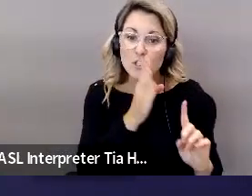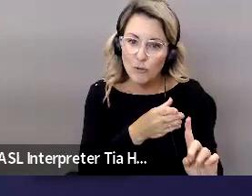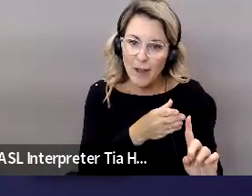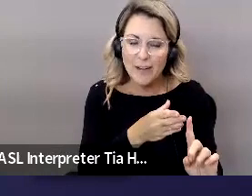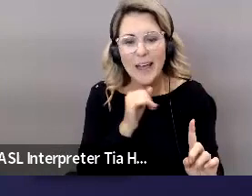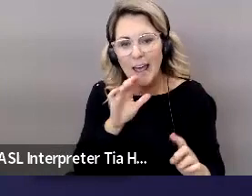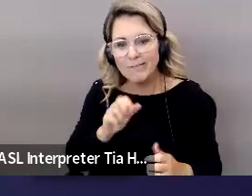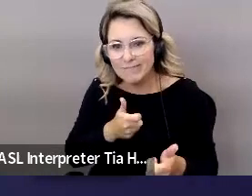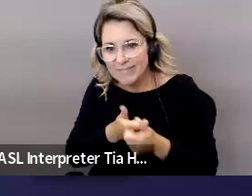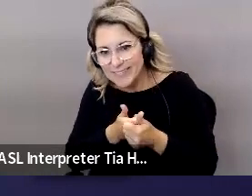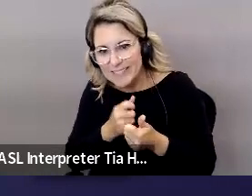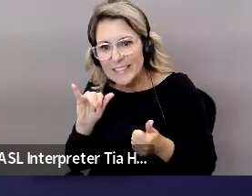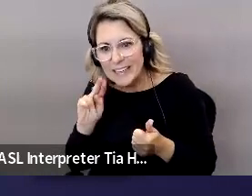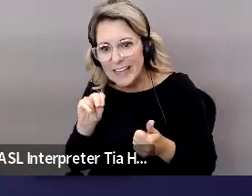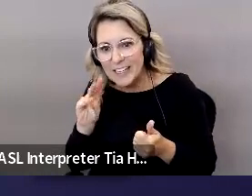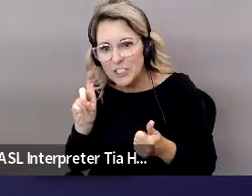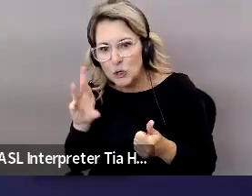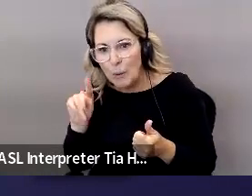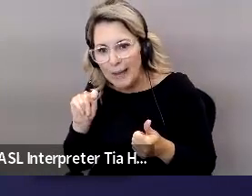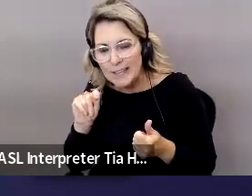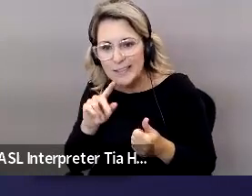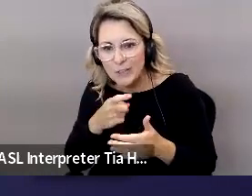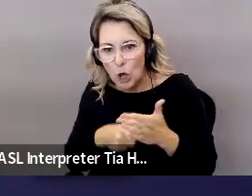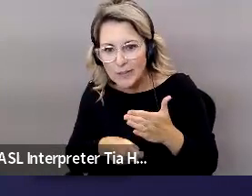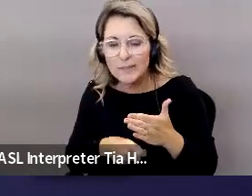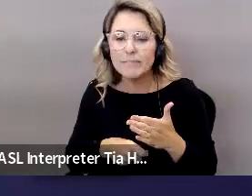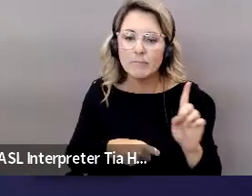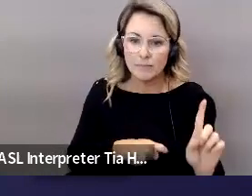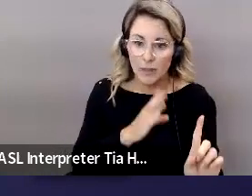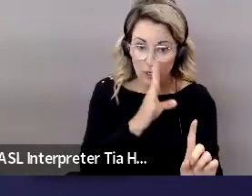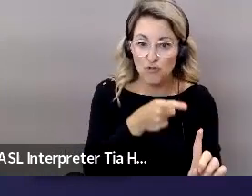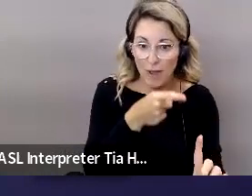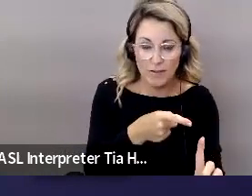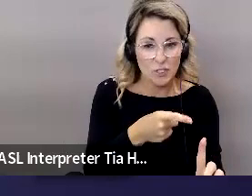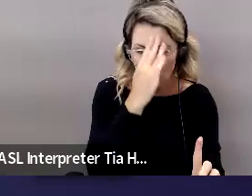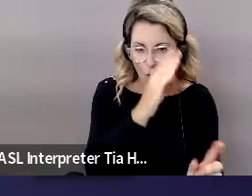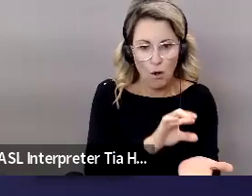I mentioned that earlier. Knowing the indirect rates and what's going to come out off the top